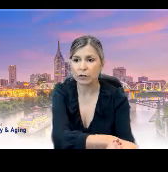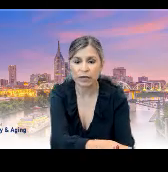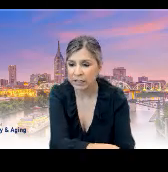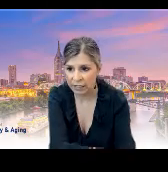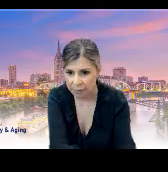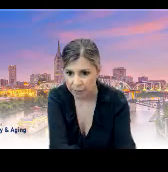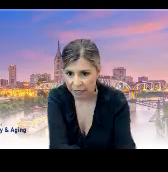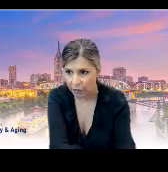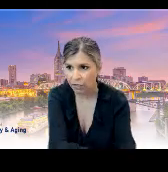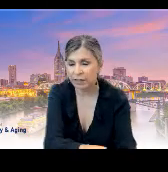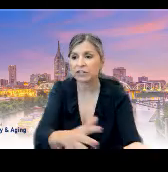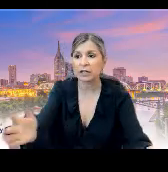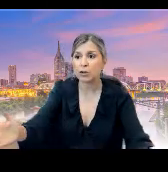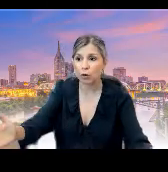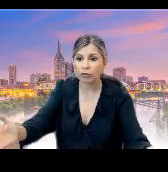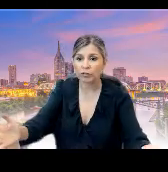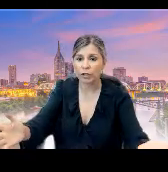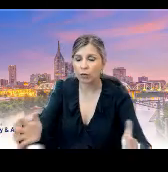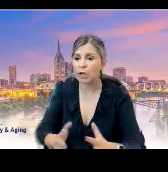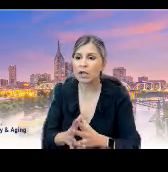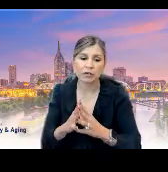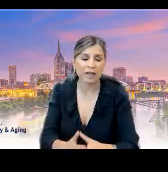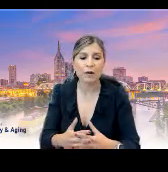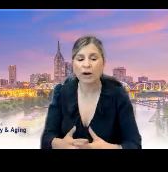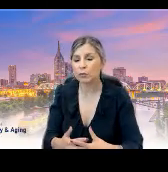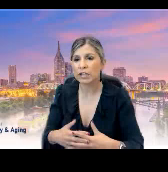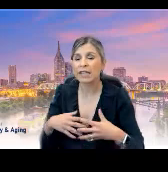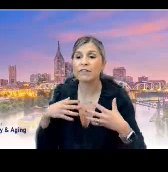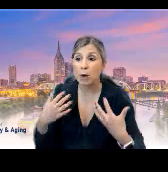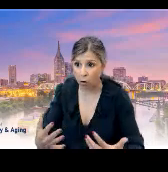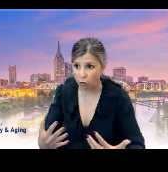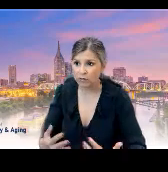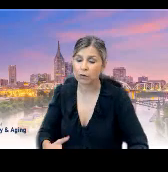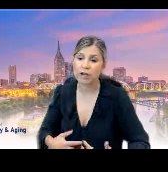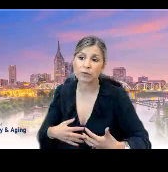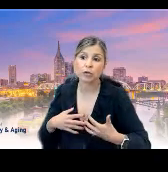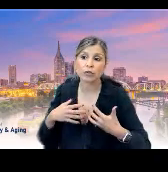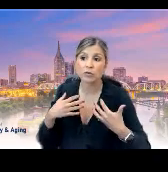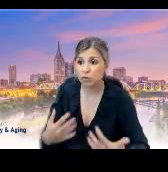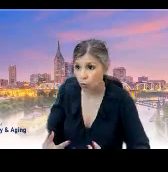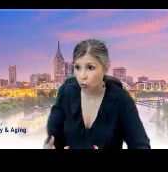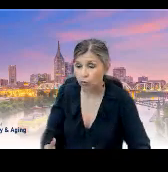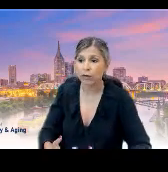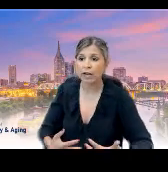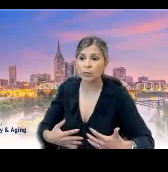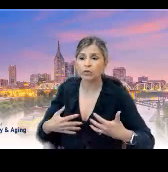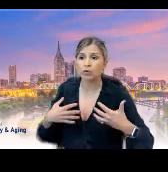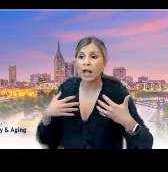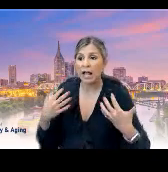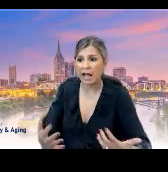didn't need to be there. They just had nowhere else to go. So now we're able to give them homes, they're able to go to school,